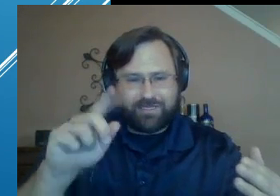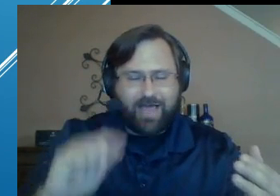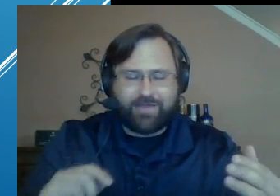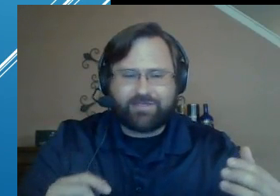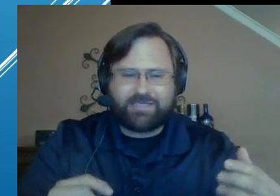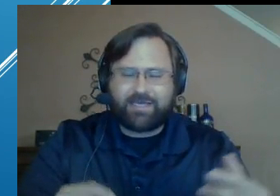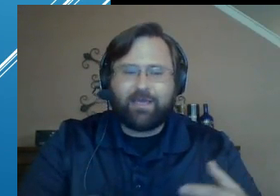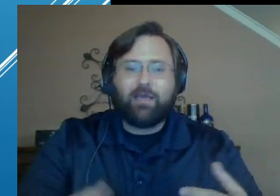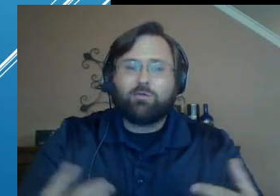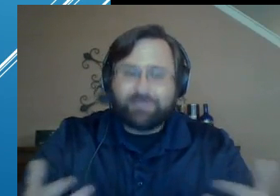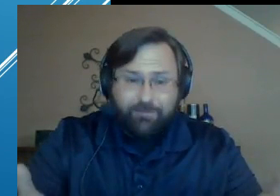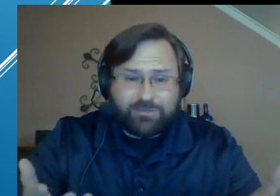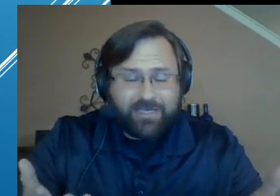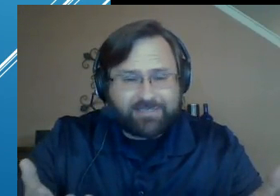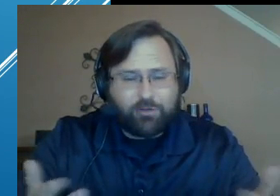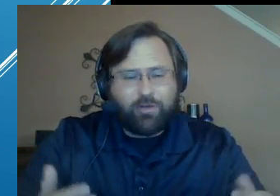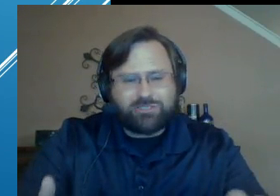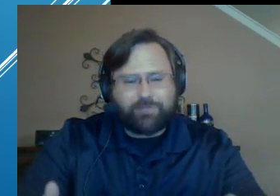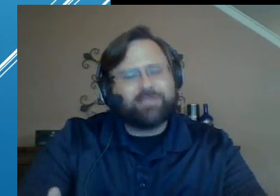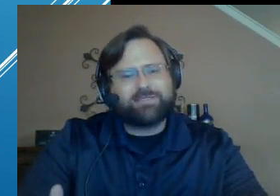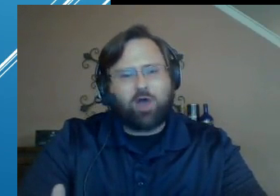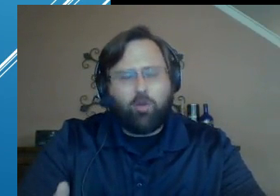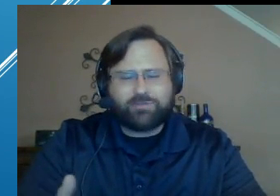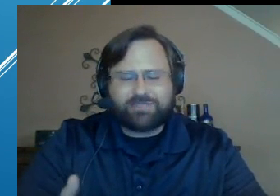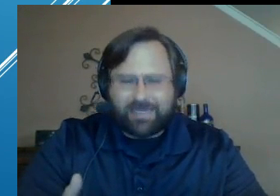with the line and the T resembles a yes/no question because it's almost as